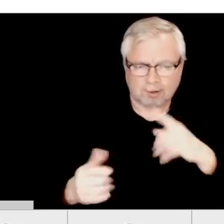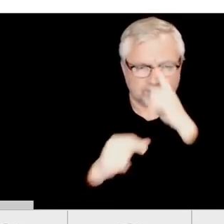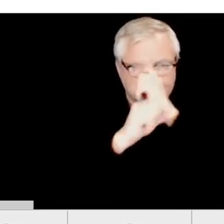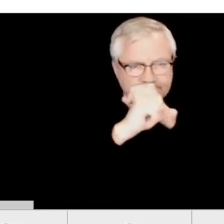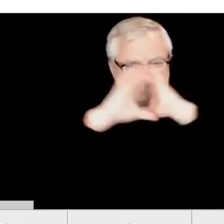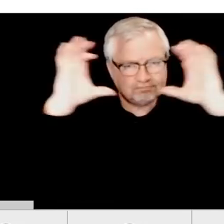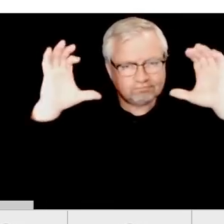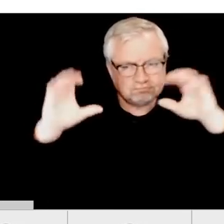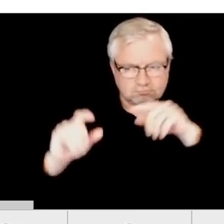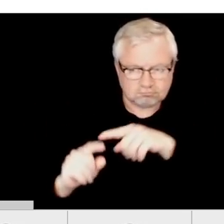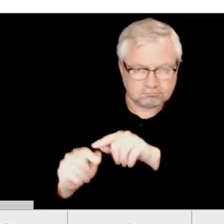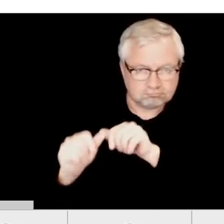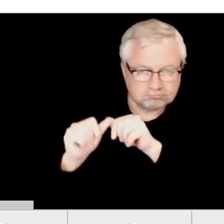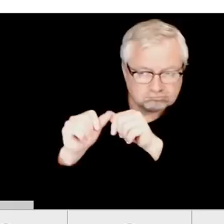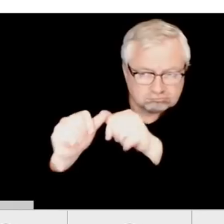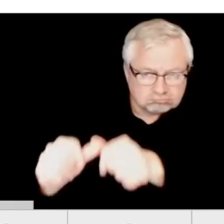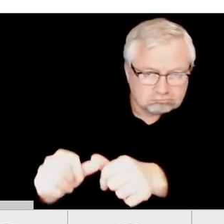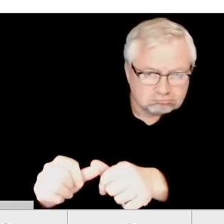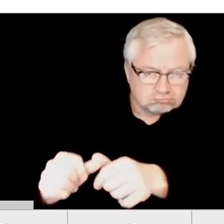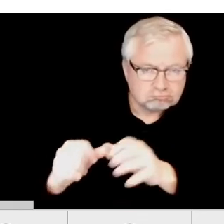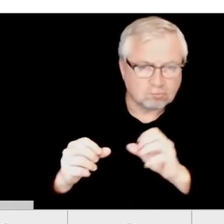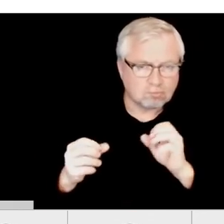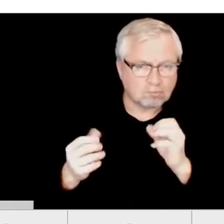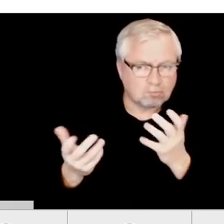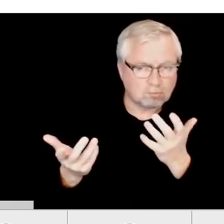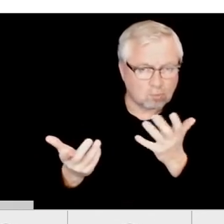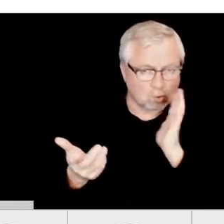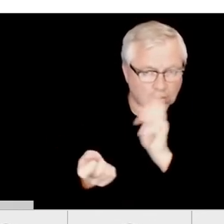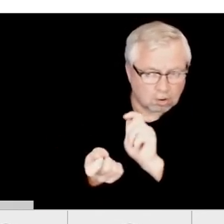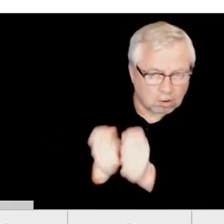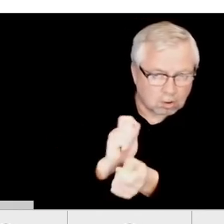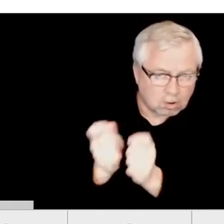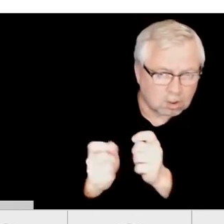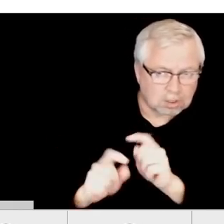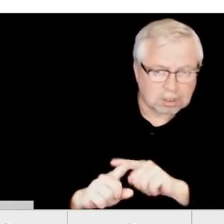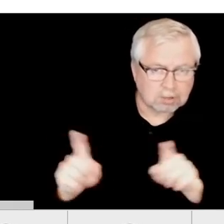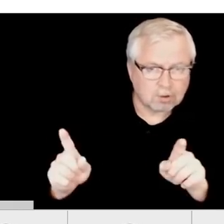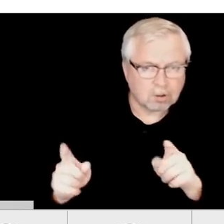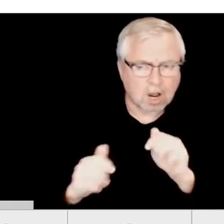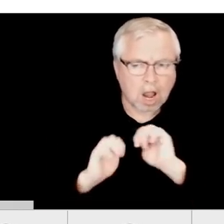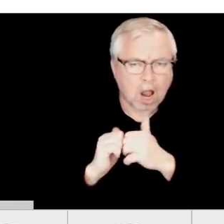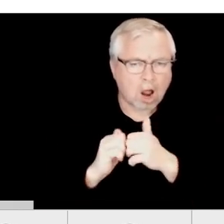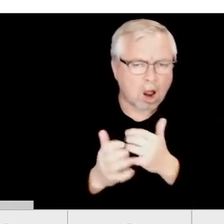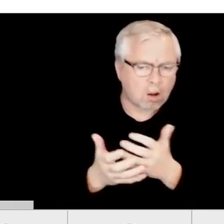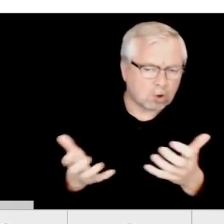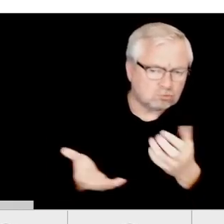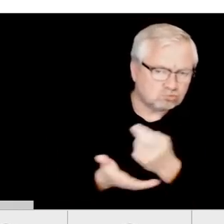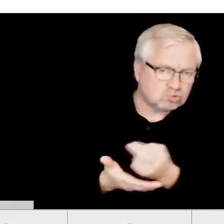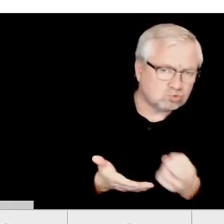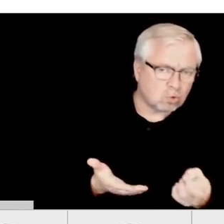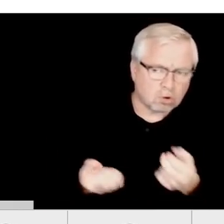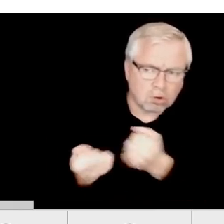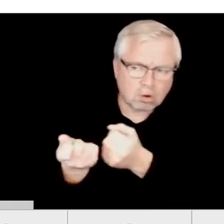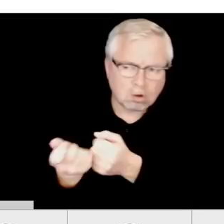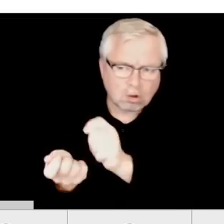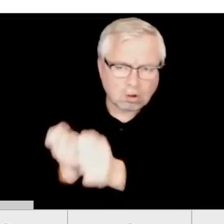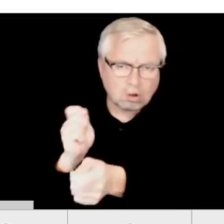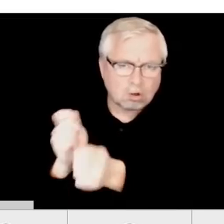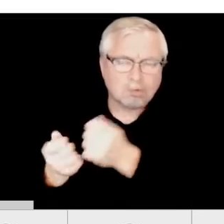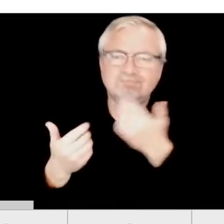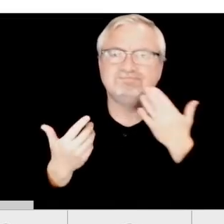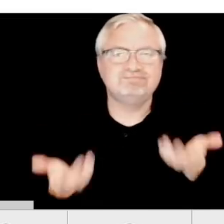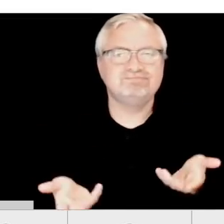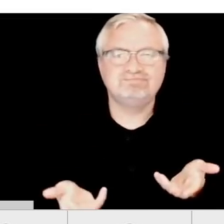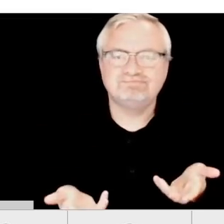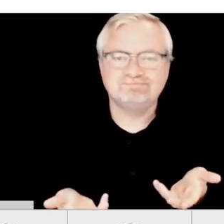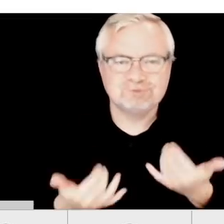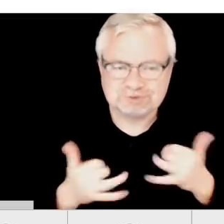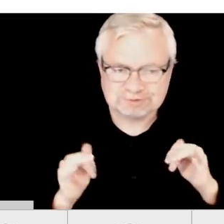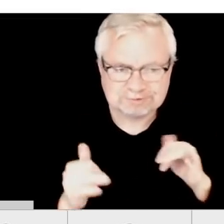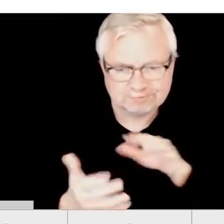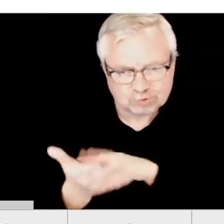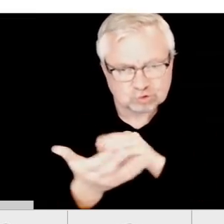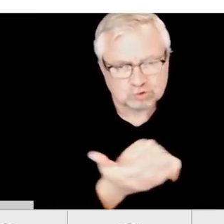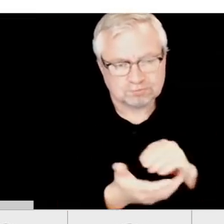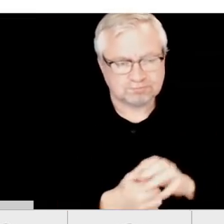Minnesota and how much resources patients need when they are very ill